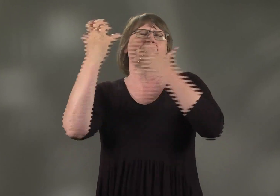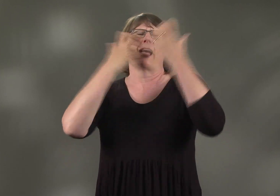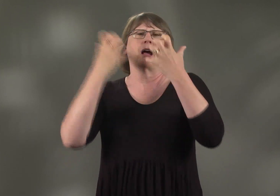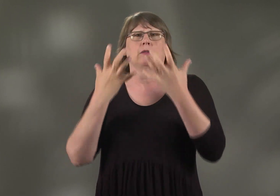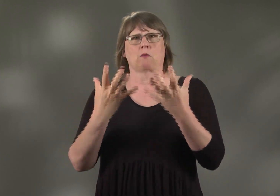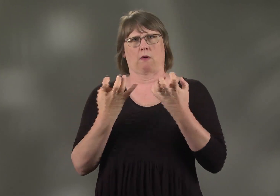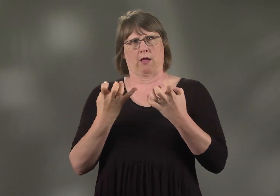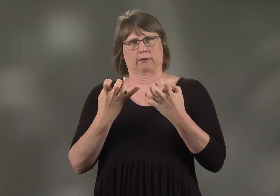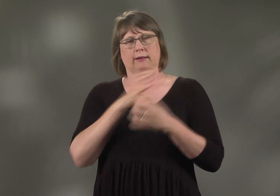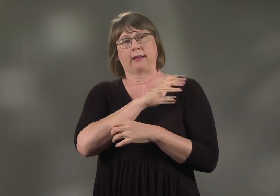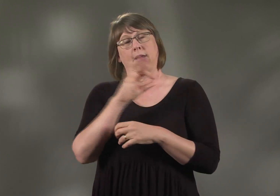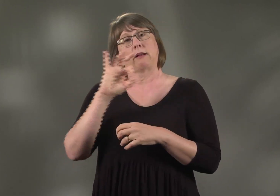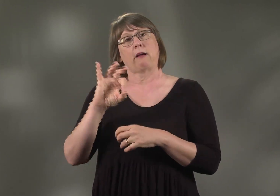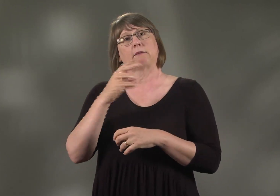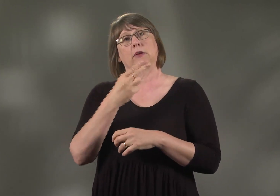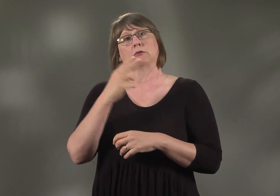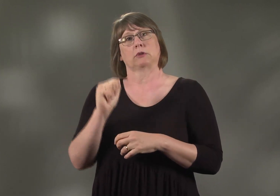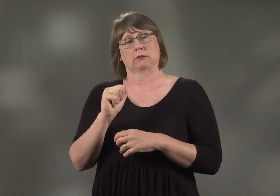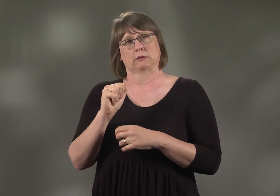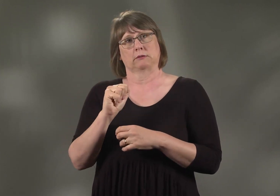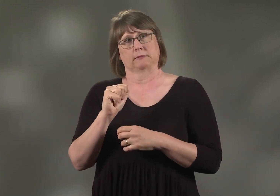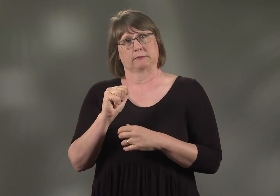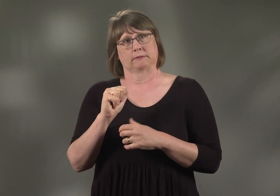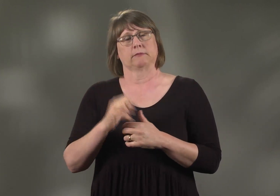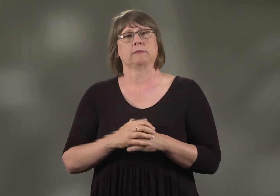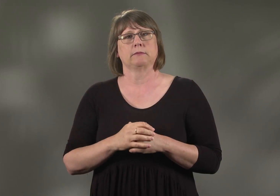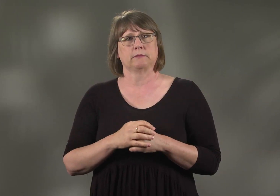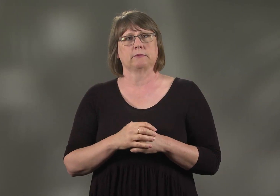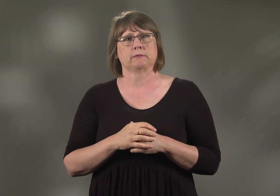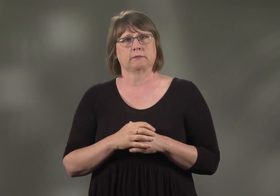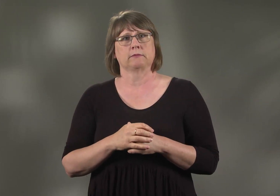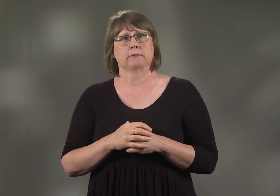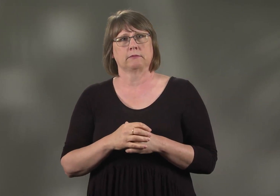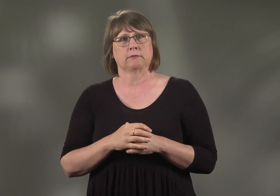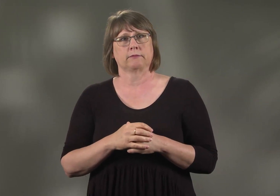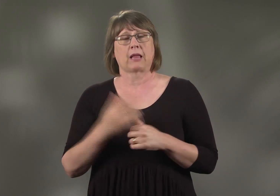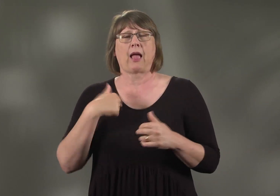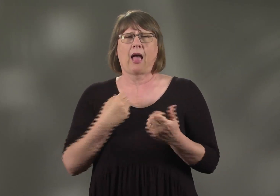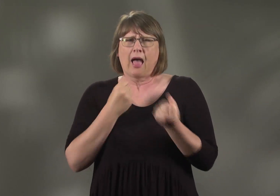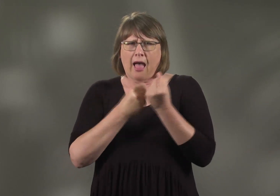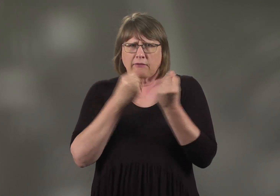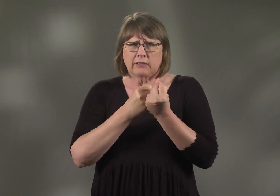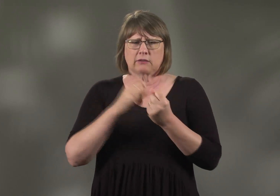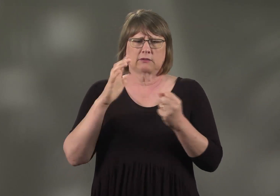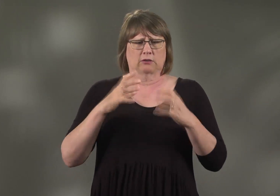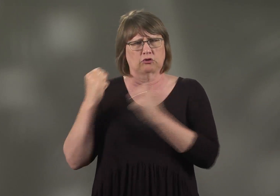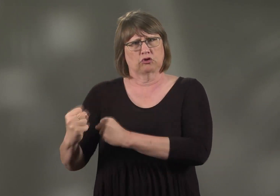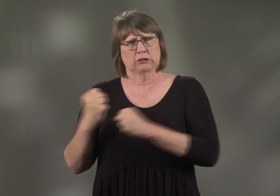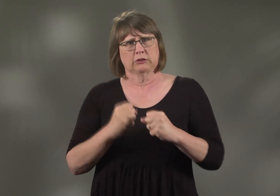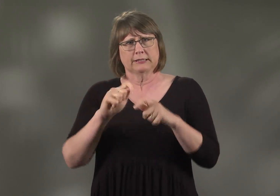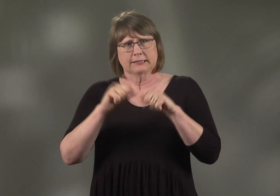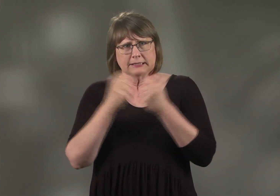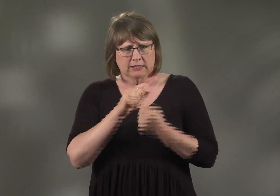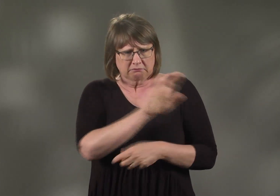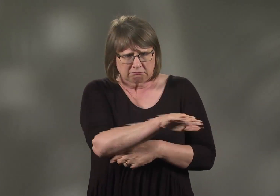yearbook staff, cheerleading, where I could yell as loud as I wanted to, and FHA. I advocated on the cheerleading team